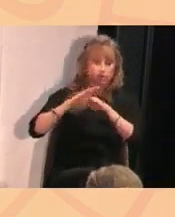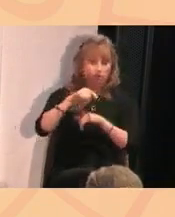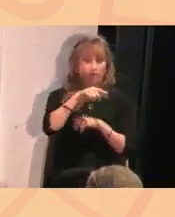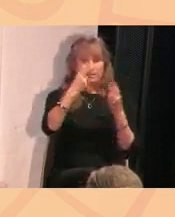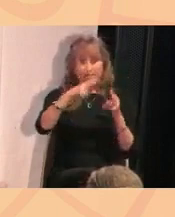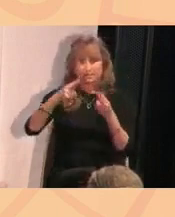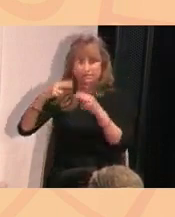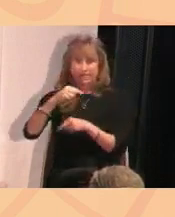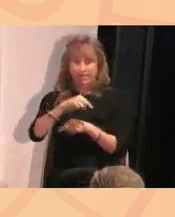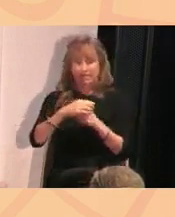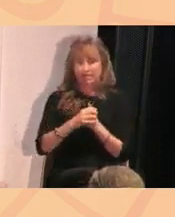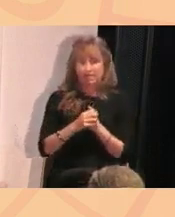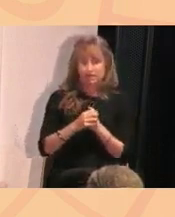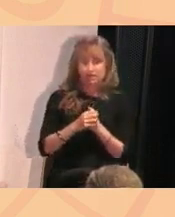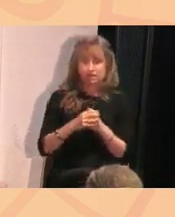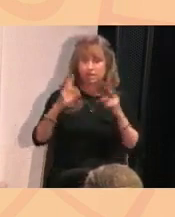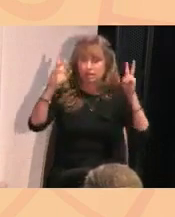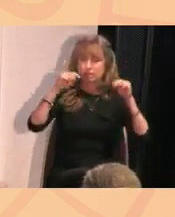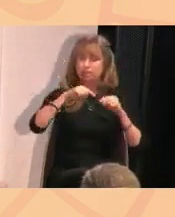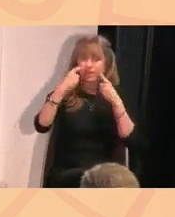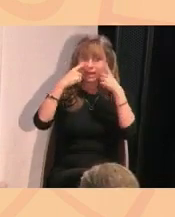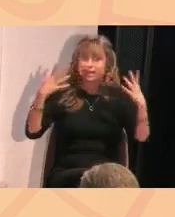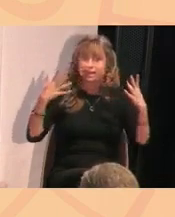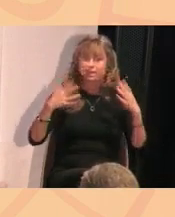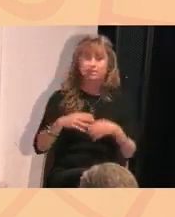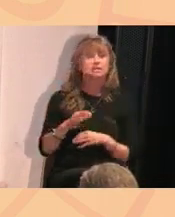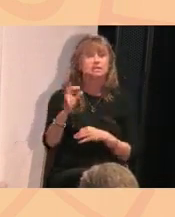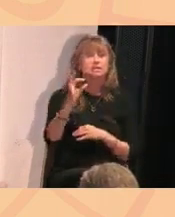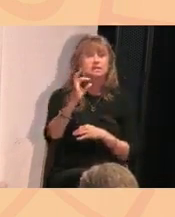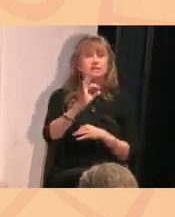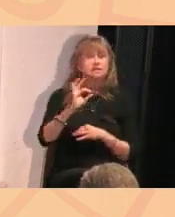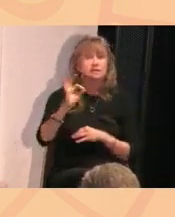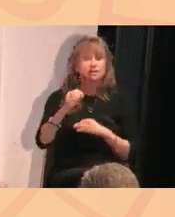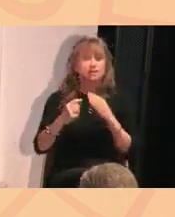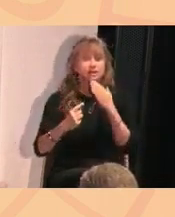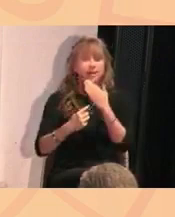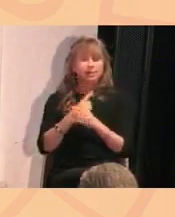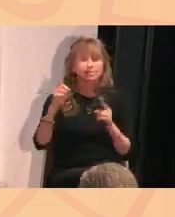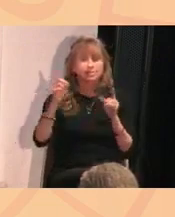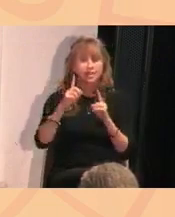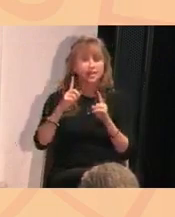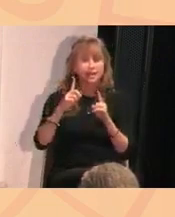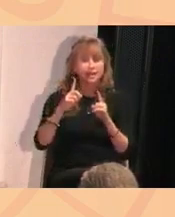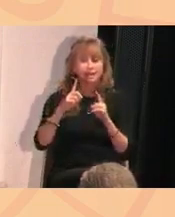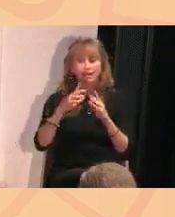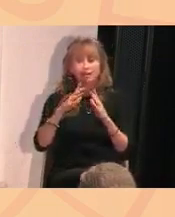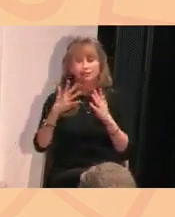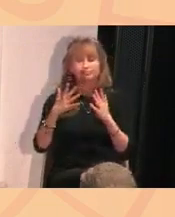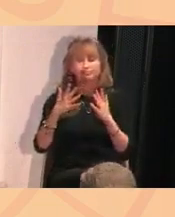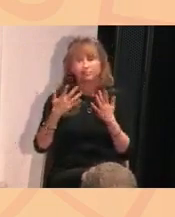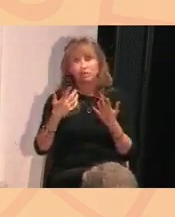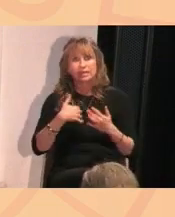directly to it and use this site to do that history of those deaths.